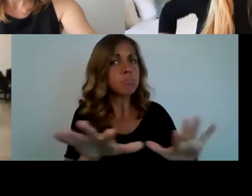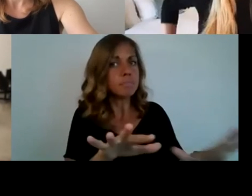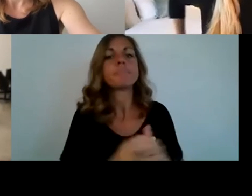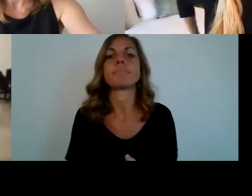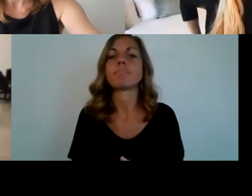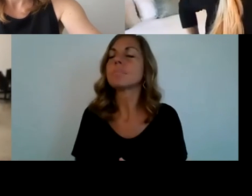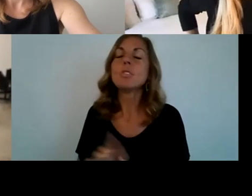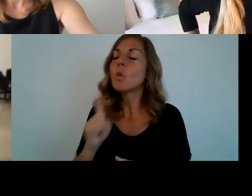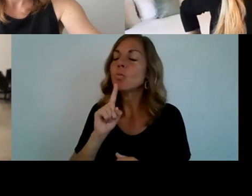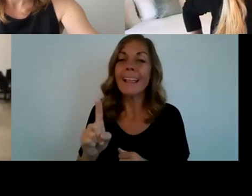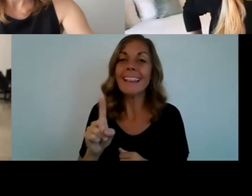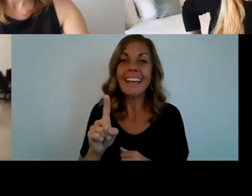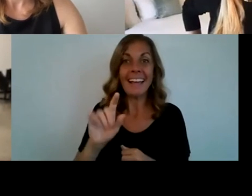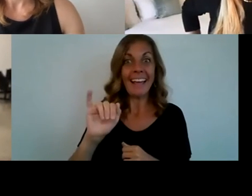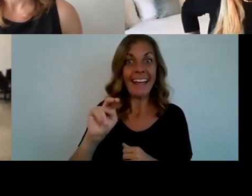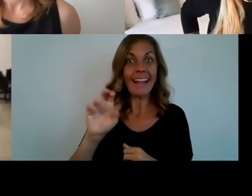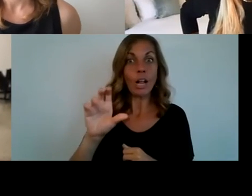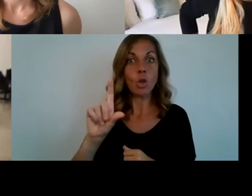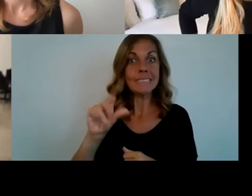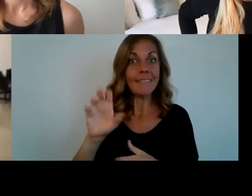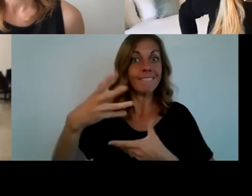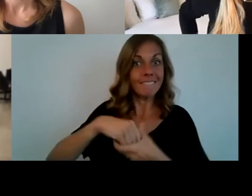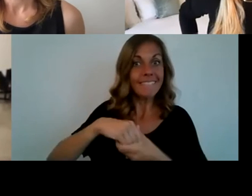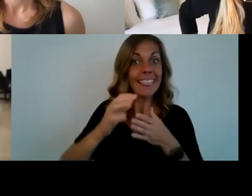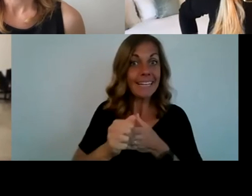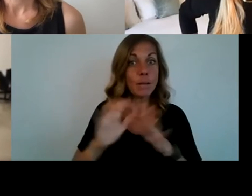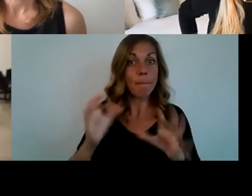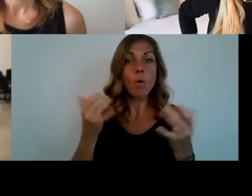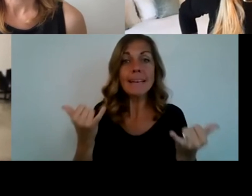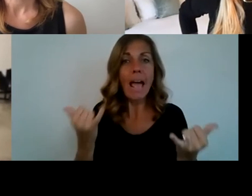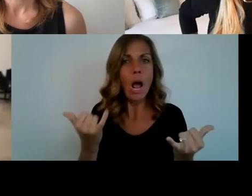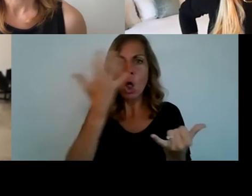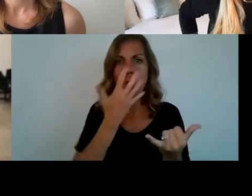right now looks like a lot of different things. But this is the call for compassion. The call